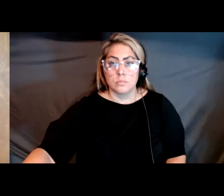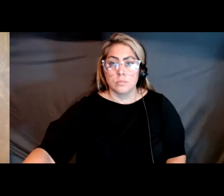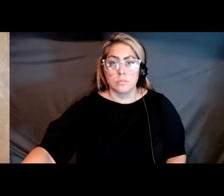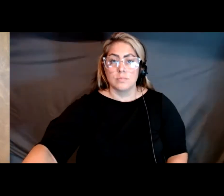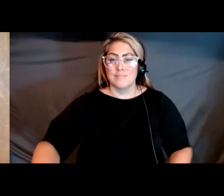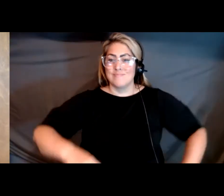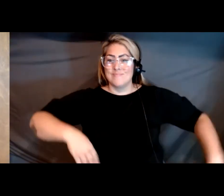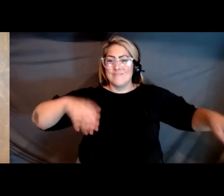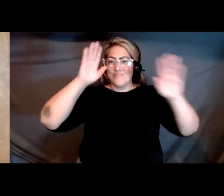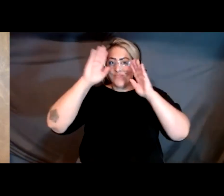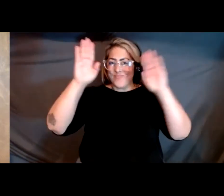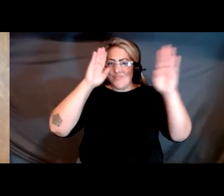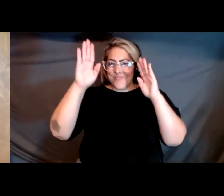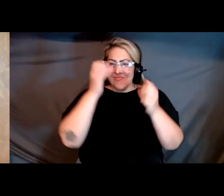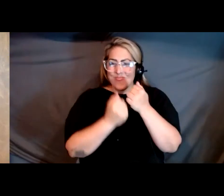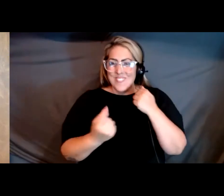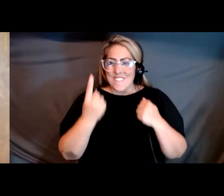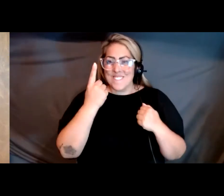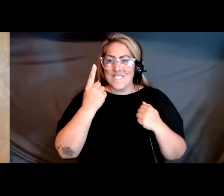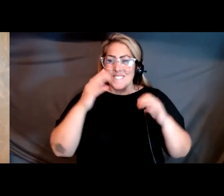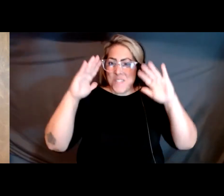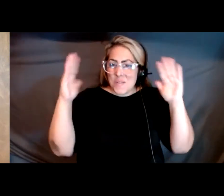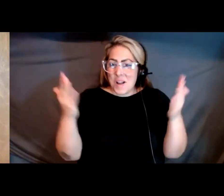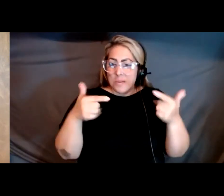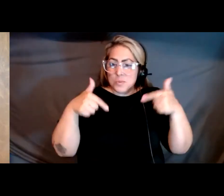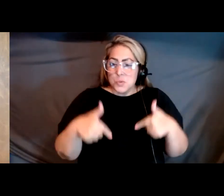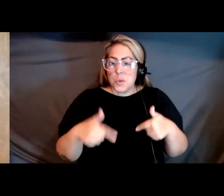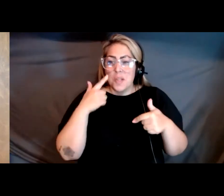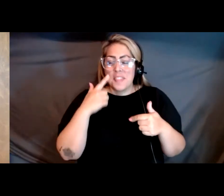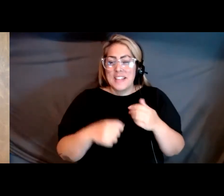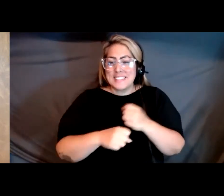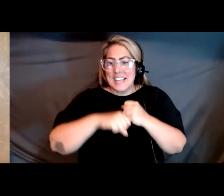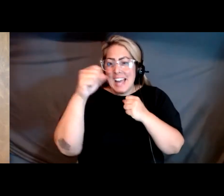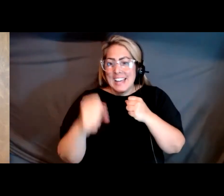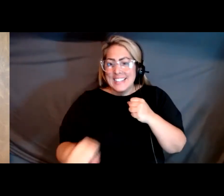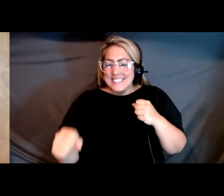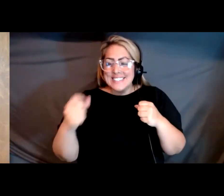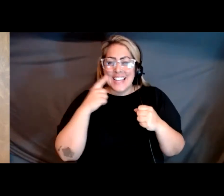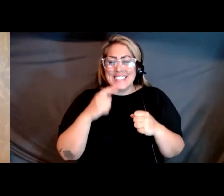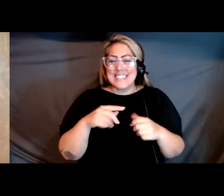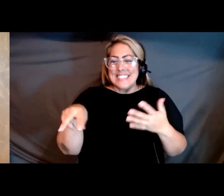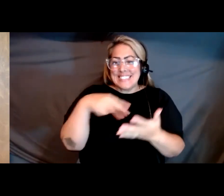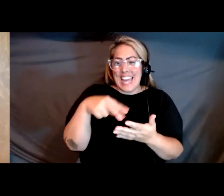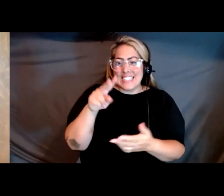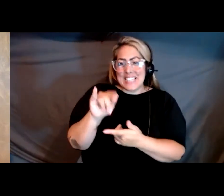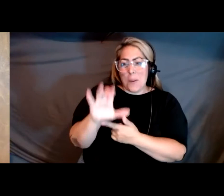[Sarah Cecilia Bukowski] Hello everyone and welcome to this extended edition of the Dance/NYC Field-Wide Call.